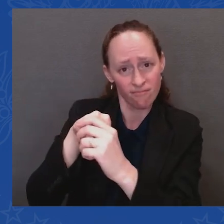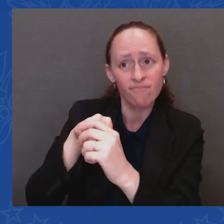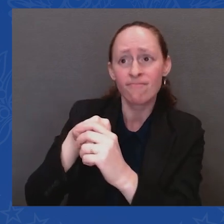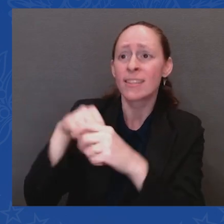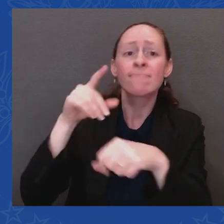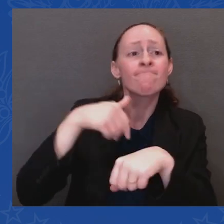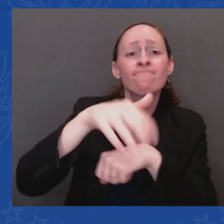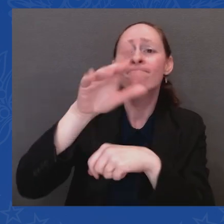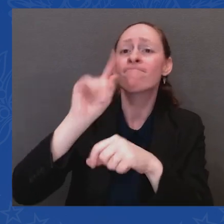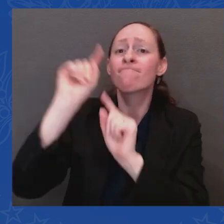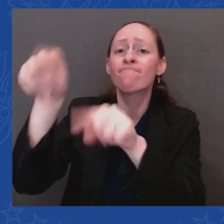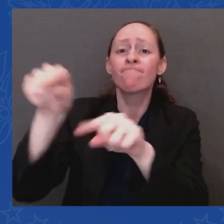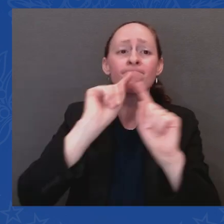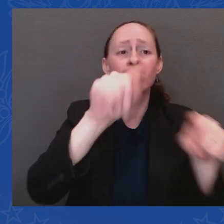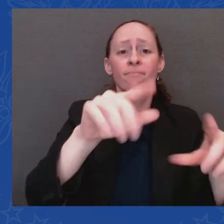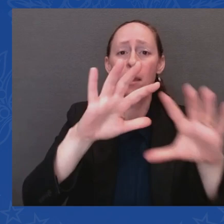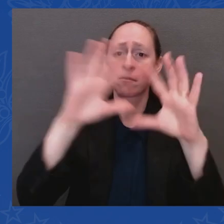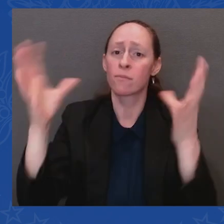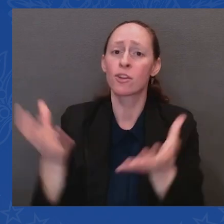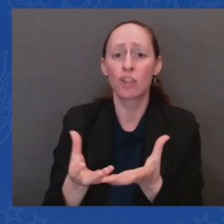Folks, as a nation, we owe them.